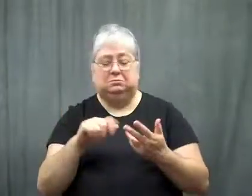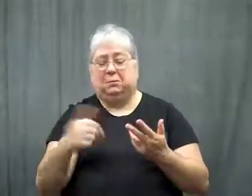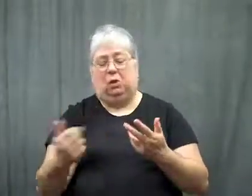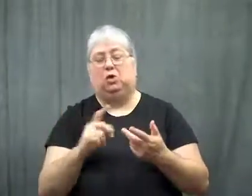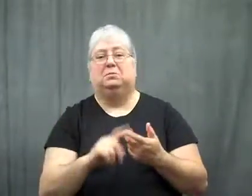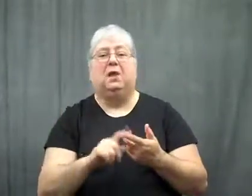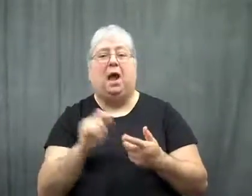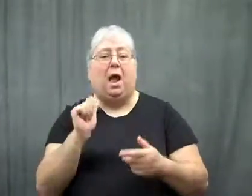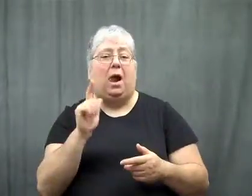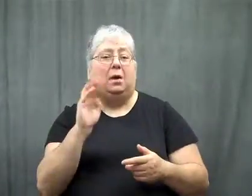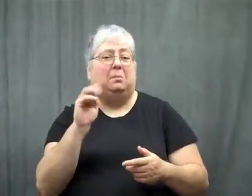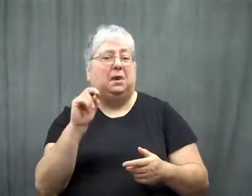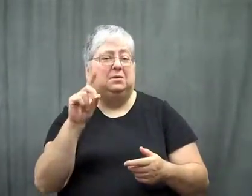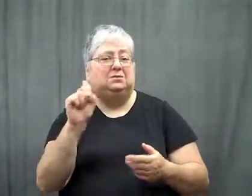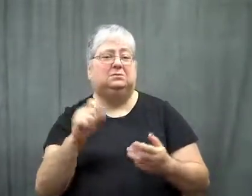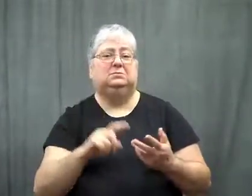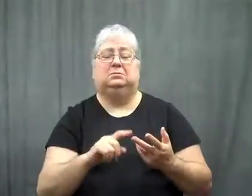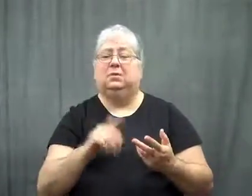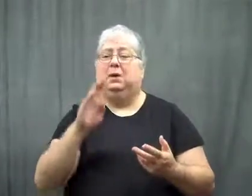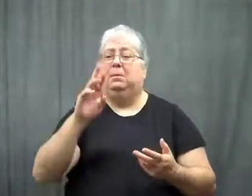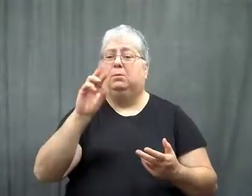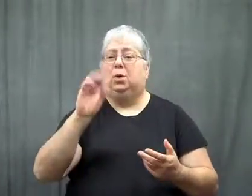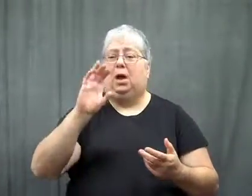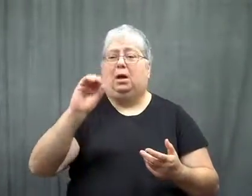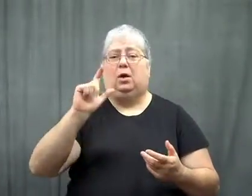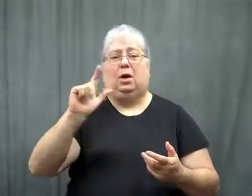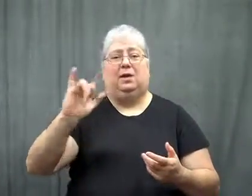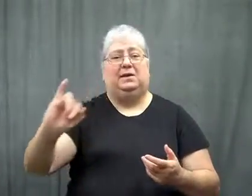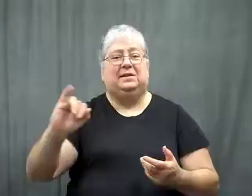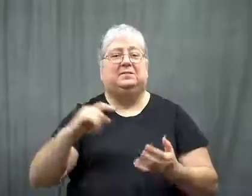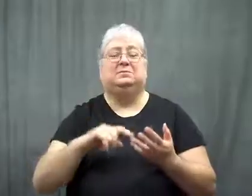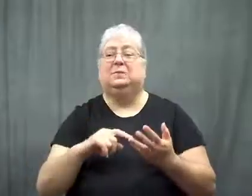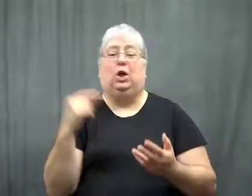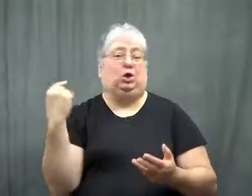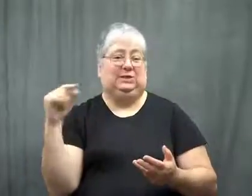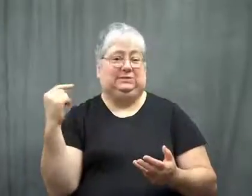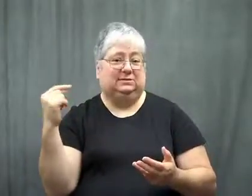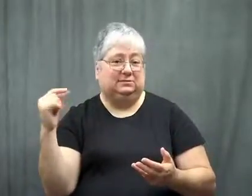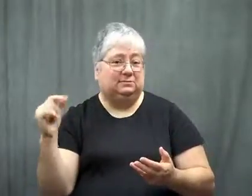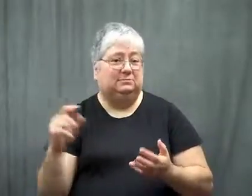Almonds, brocolli and greens have calcium also.